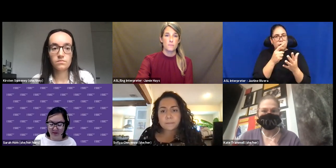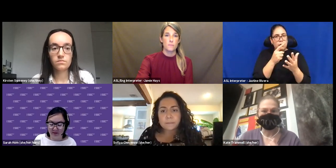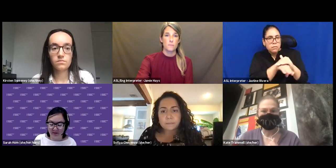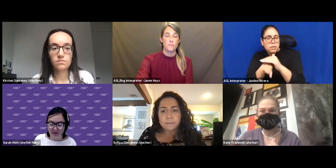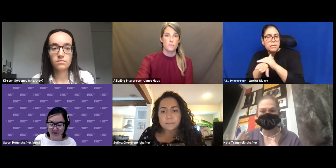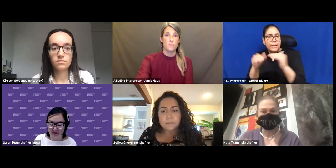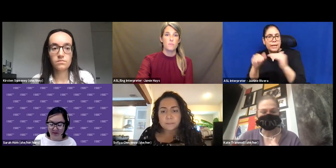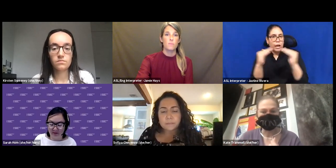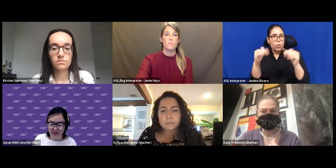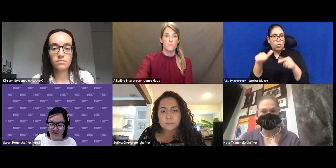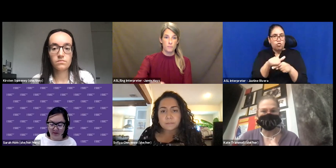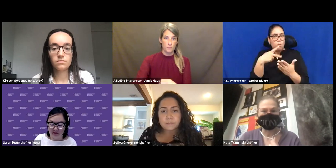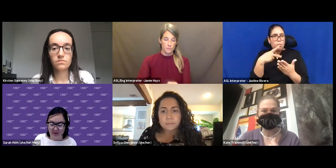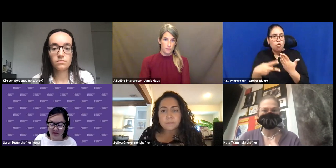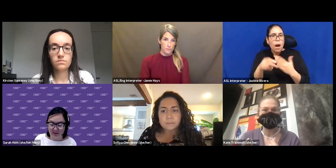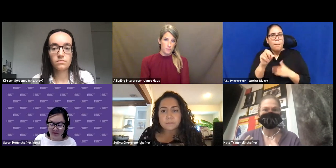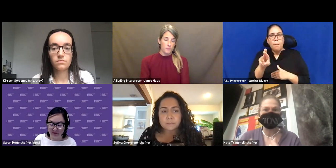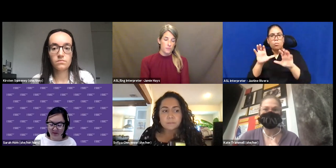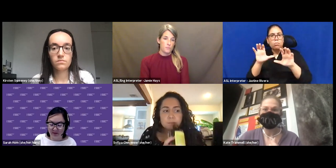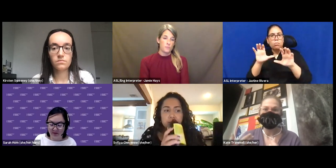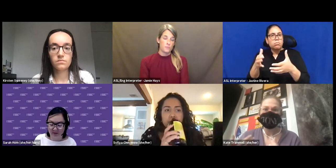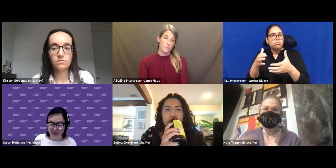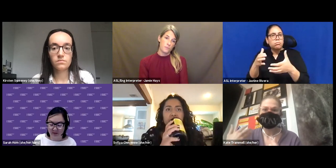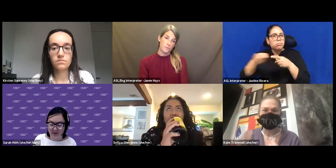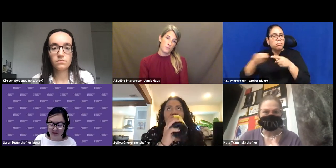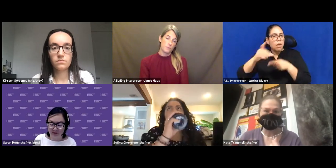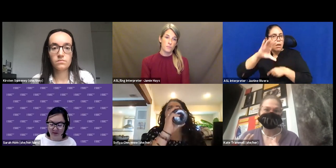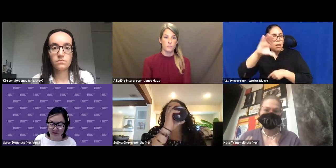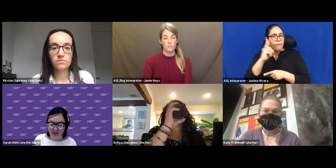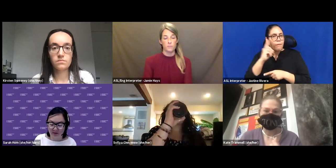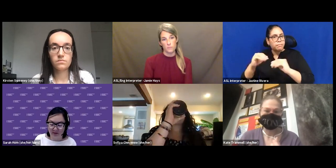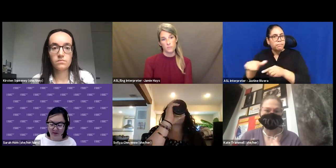program or conservatories that many prestige performers have